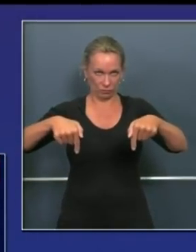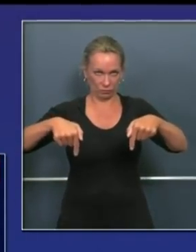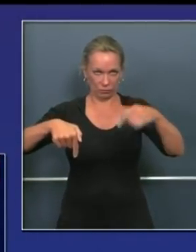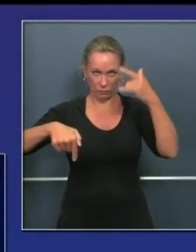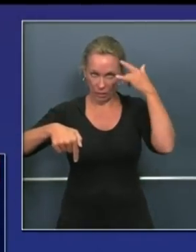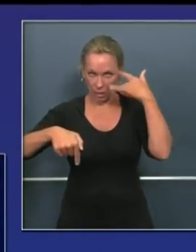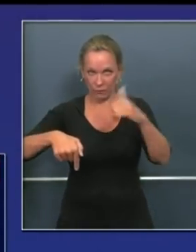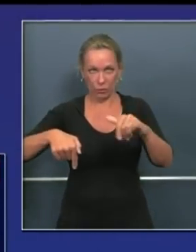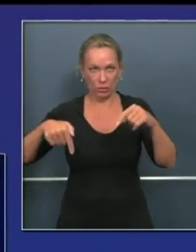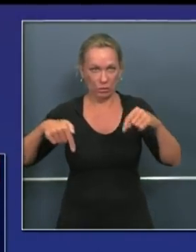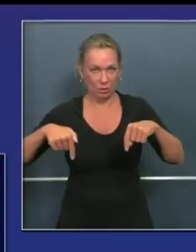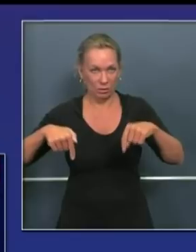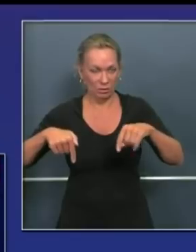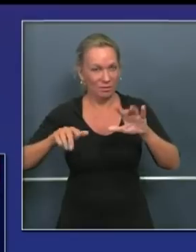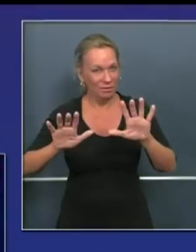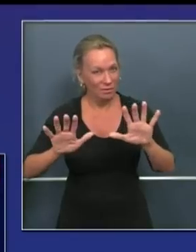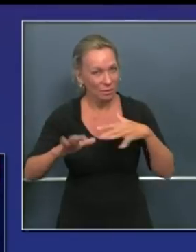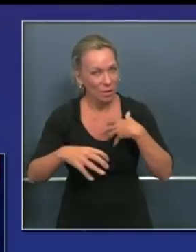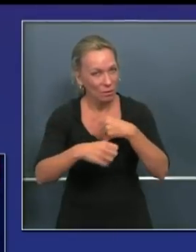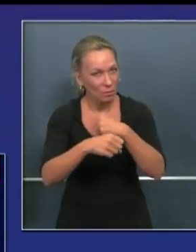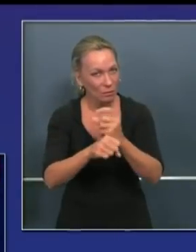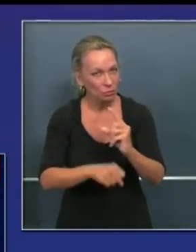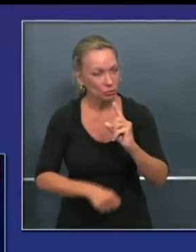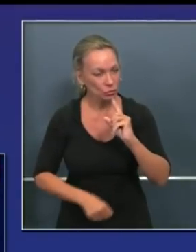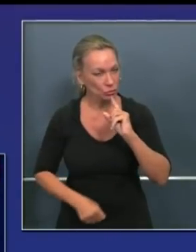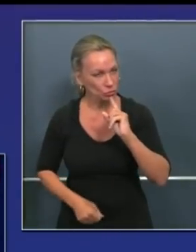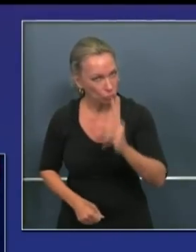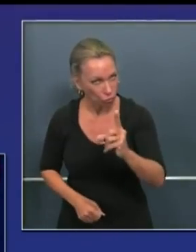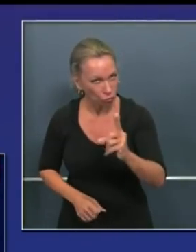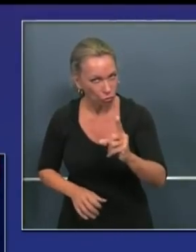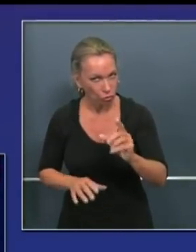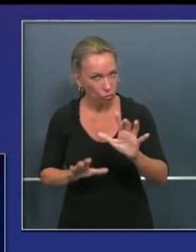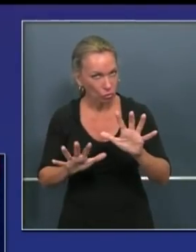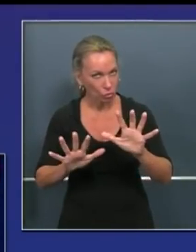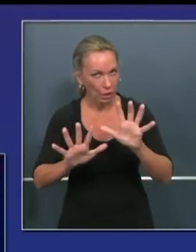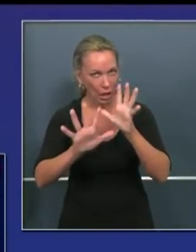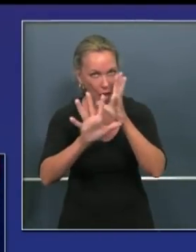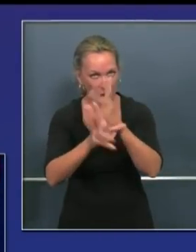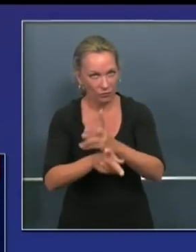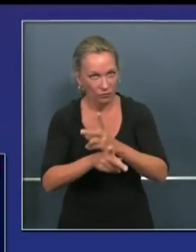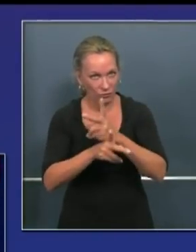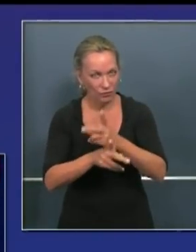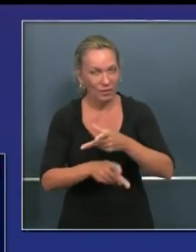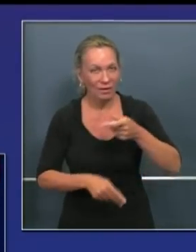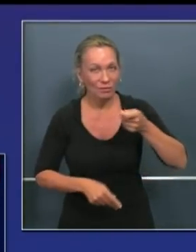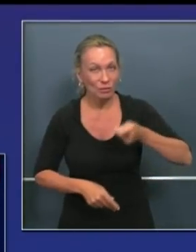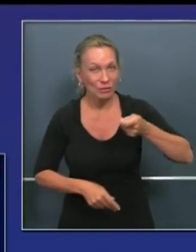AND THAT IS WHY UNFORTUNATELY WE ARE USING THIS DIMMER SWITCH TO PULL BACK ON THE STAY AT HOME ORDER.